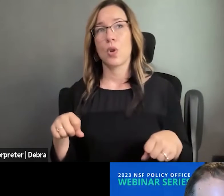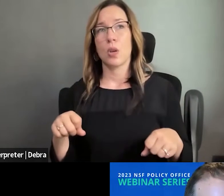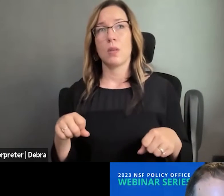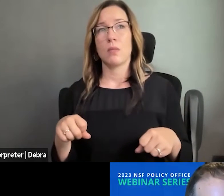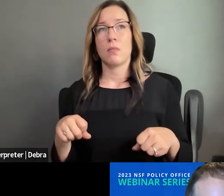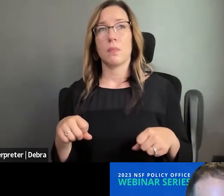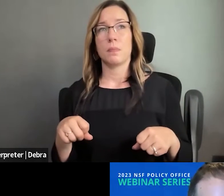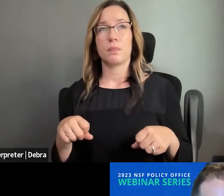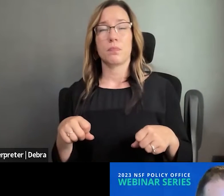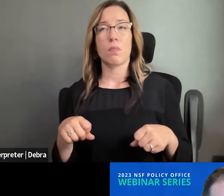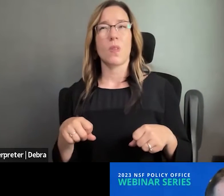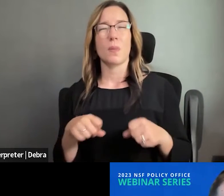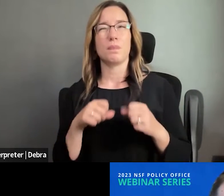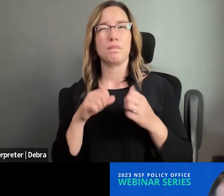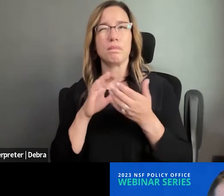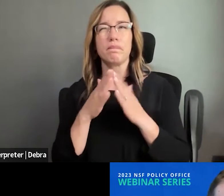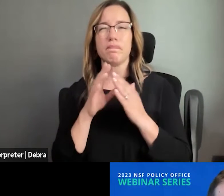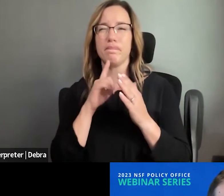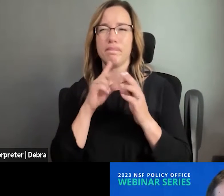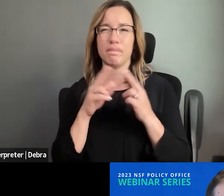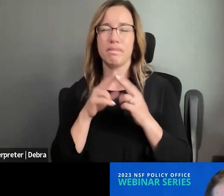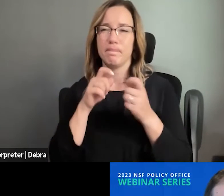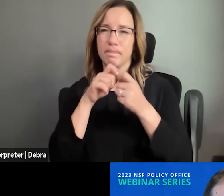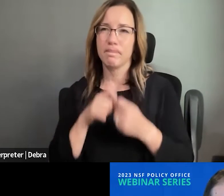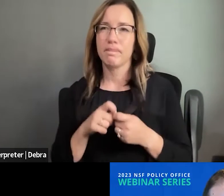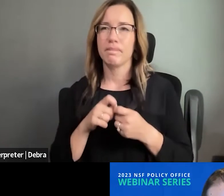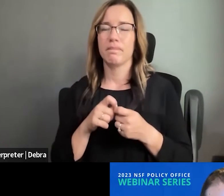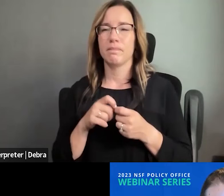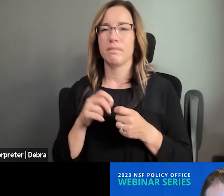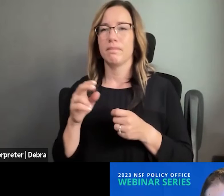detailed in terms of an assessment that would have to be made.